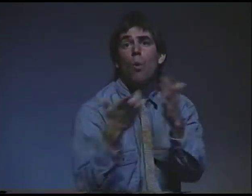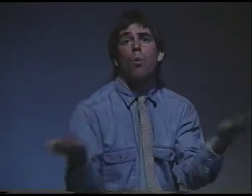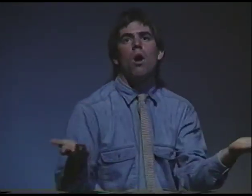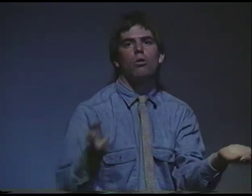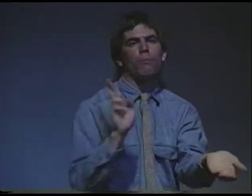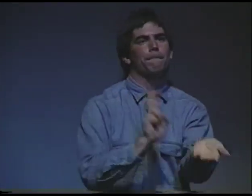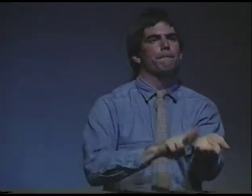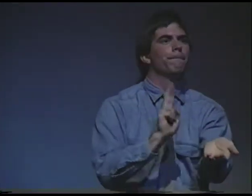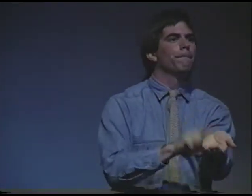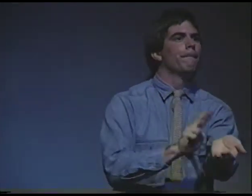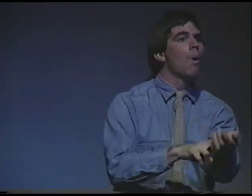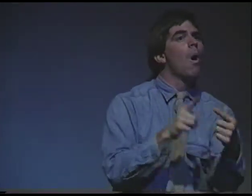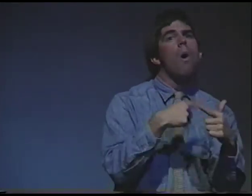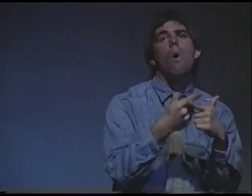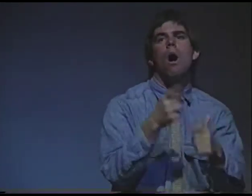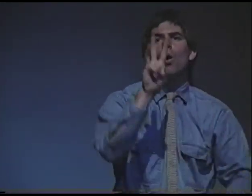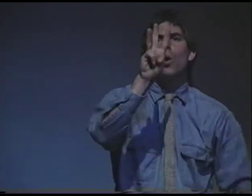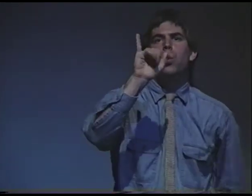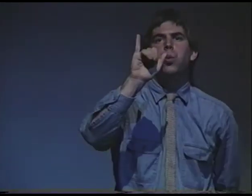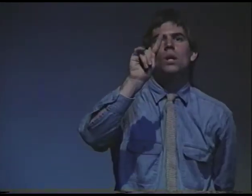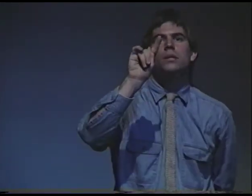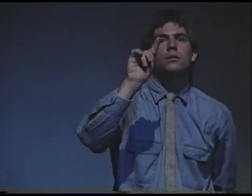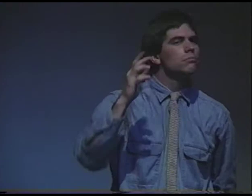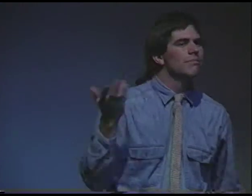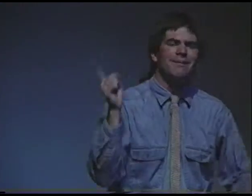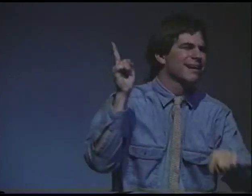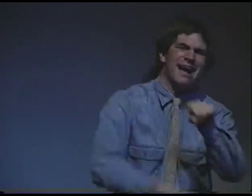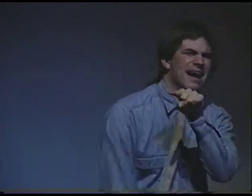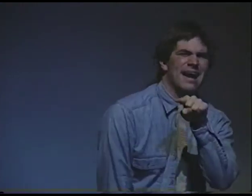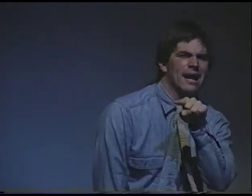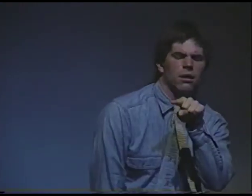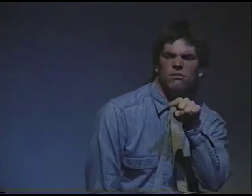but you can't completely translate the rhythm. The rhyme, the width.